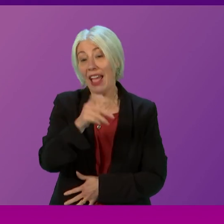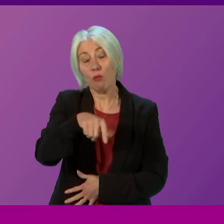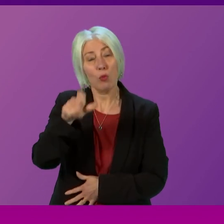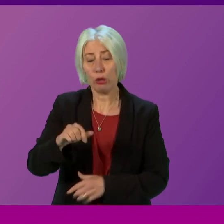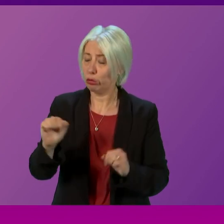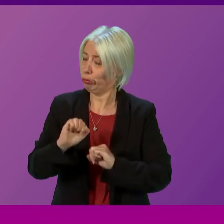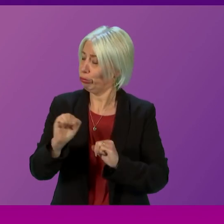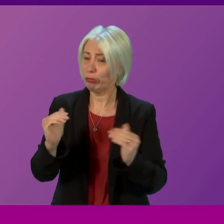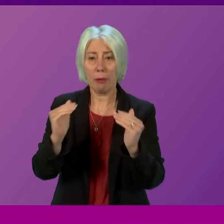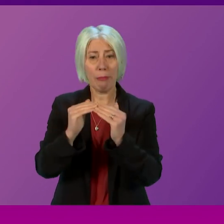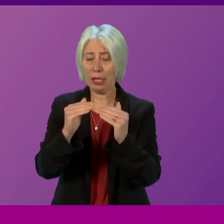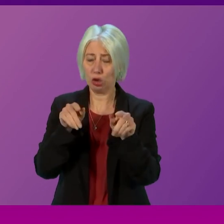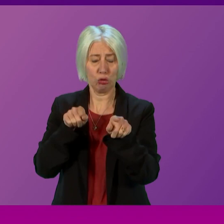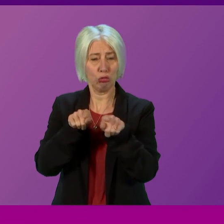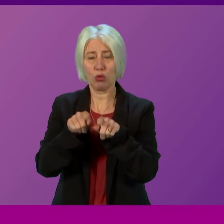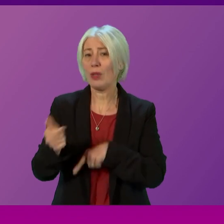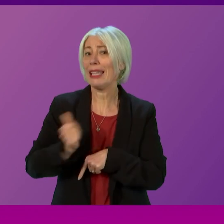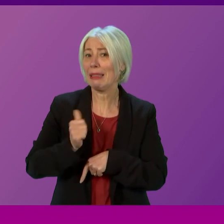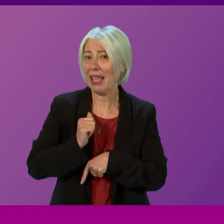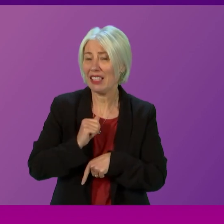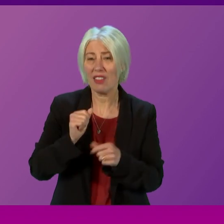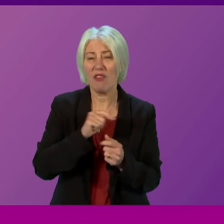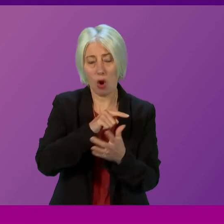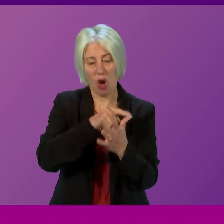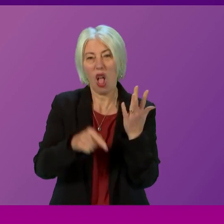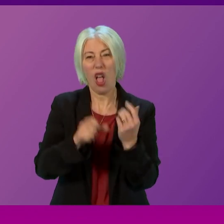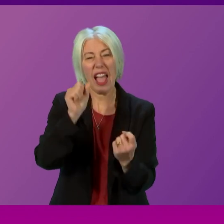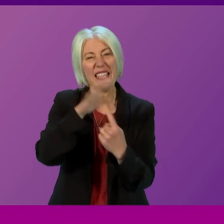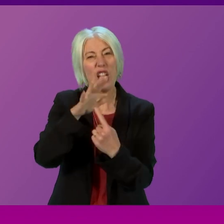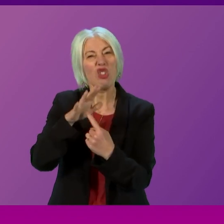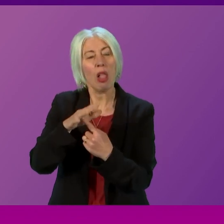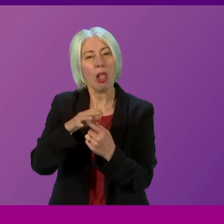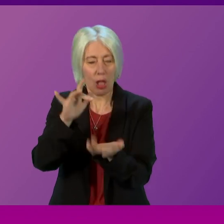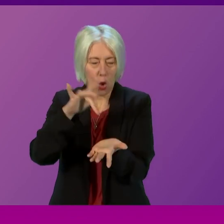the expected level for each of the essential core subjects. That is what the First Minister